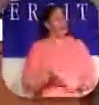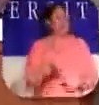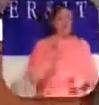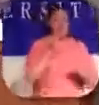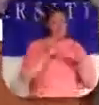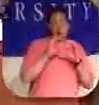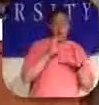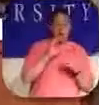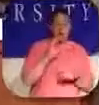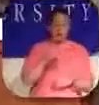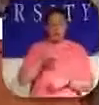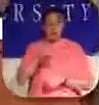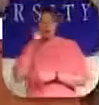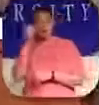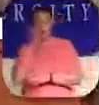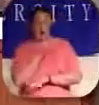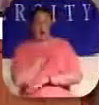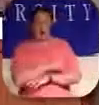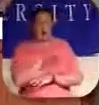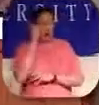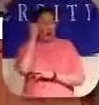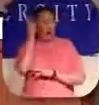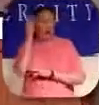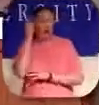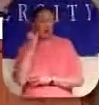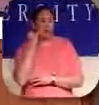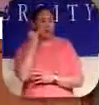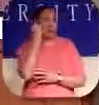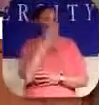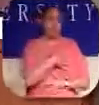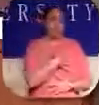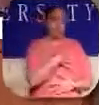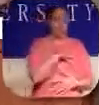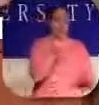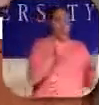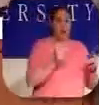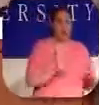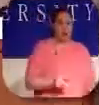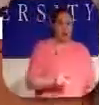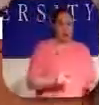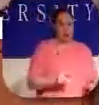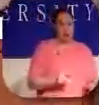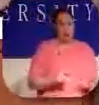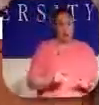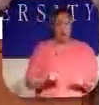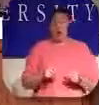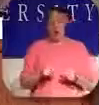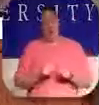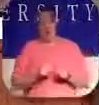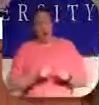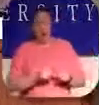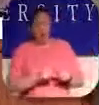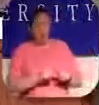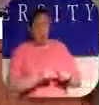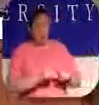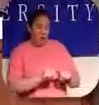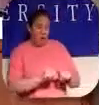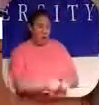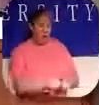Imagine, if you are a white person-- We had this long discussion the other day White people tend to identify as white